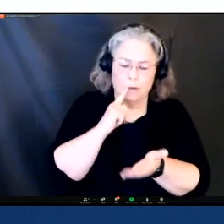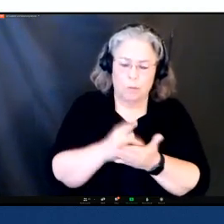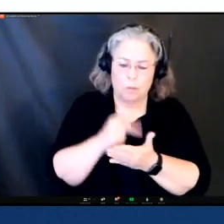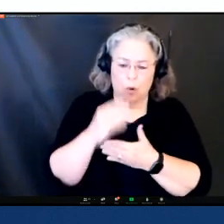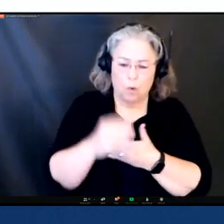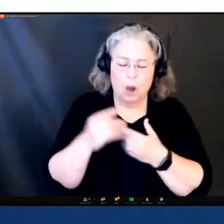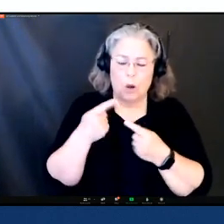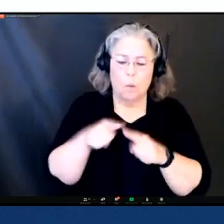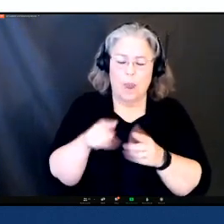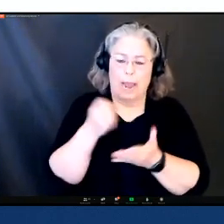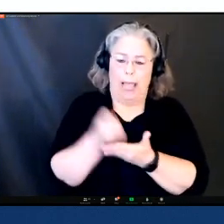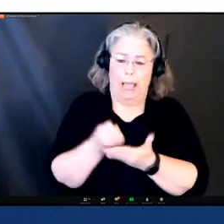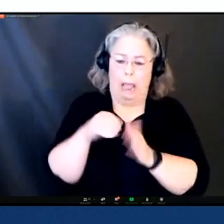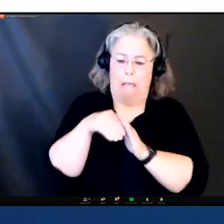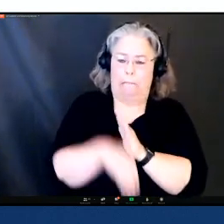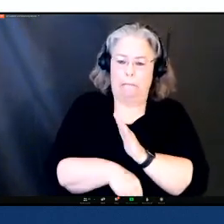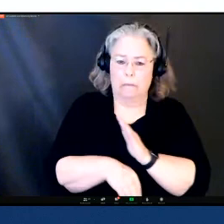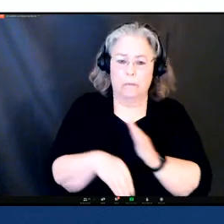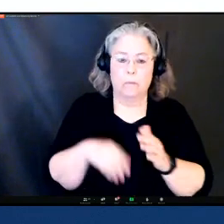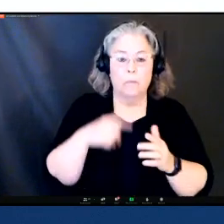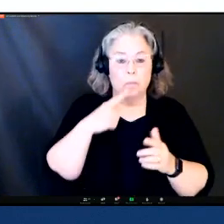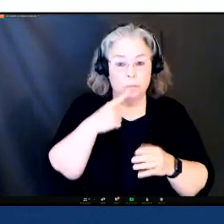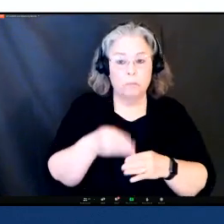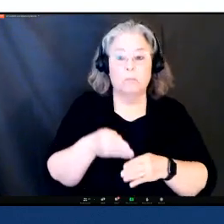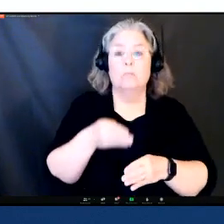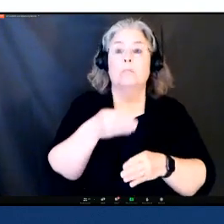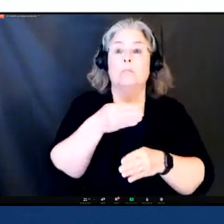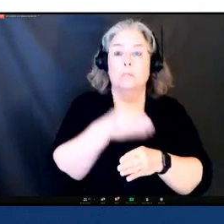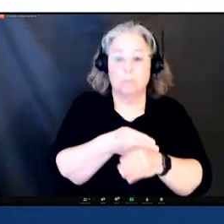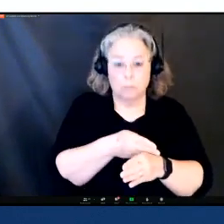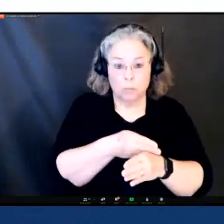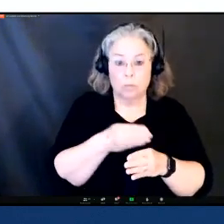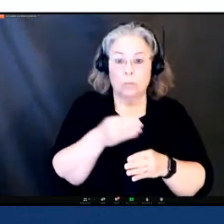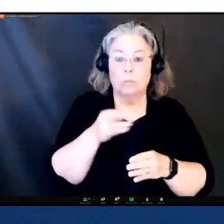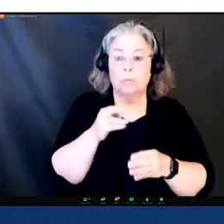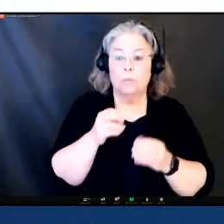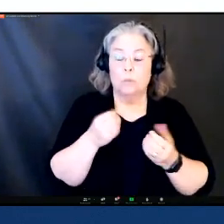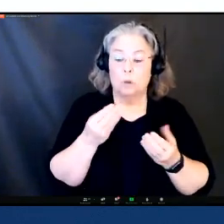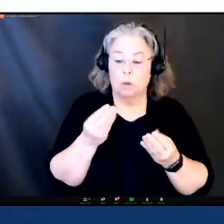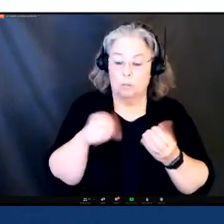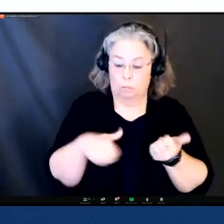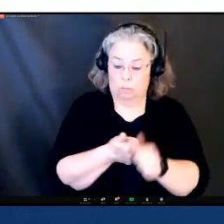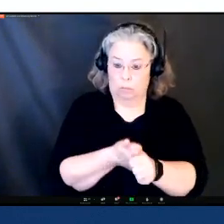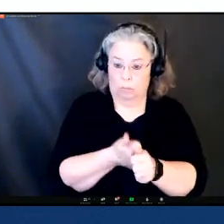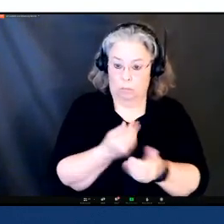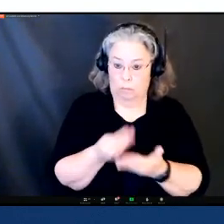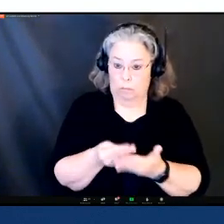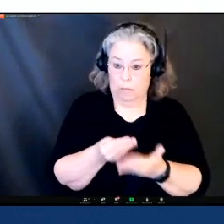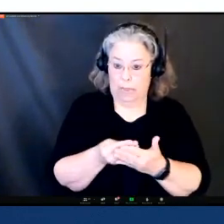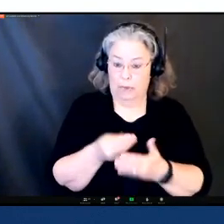While progress was made in enhancing reserves in the fiscal year, 2122 budget they do remain below